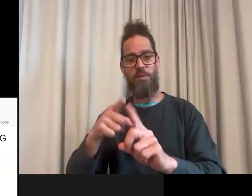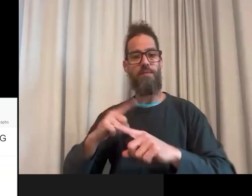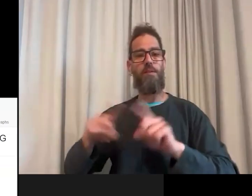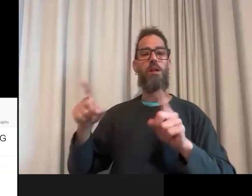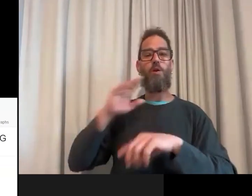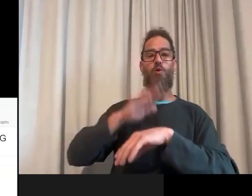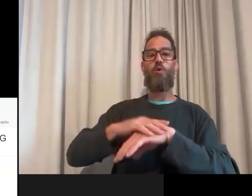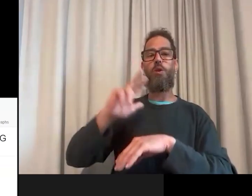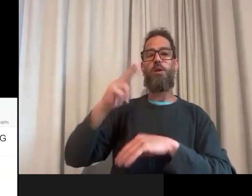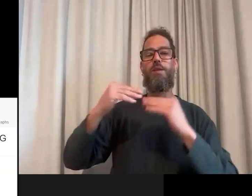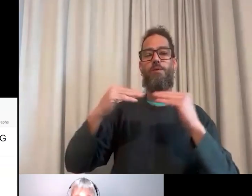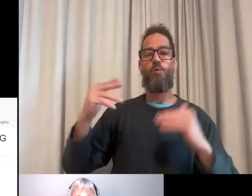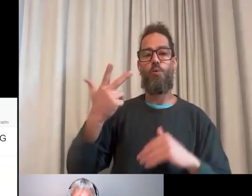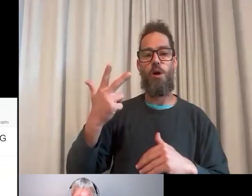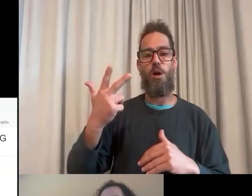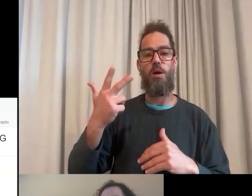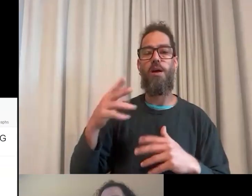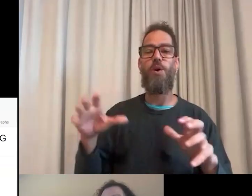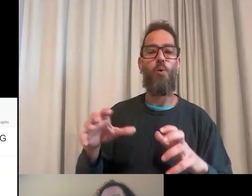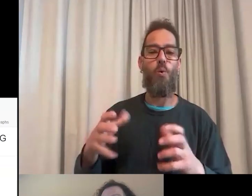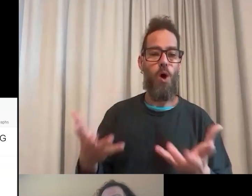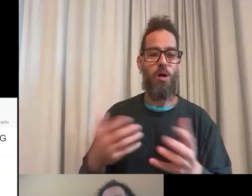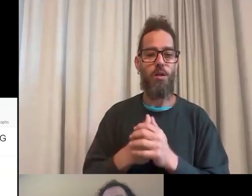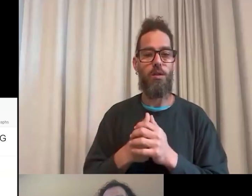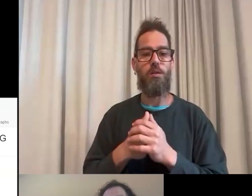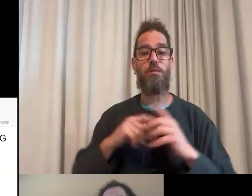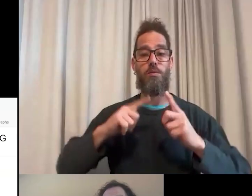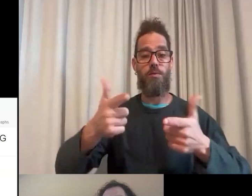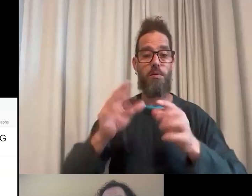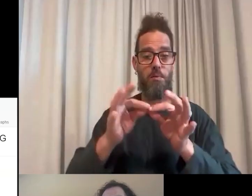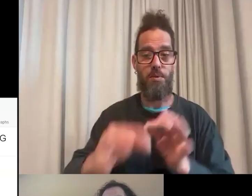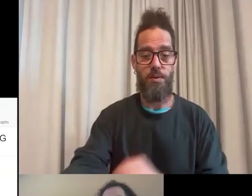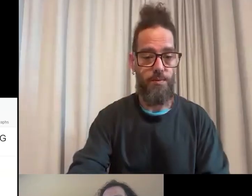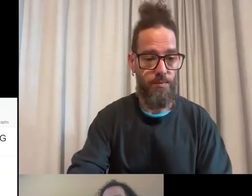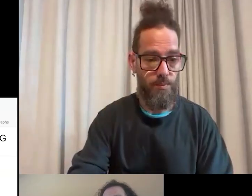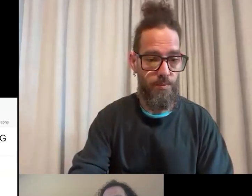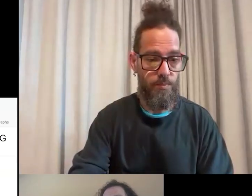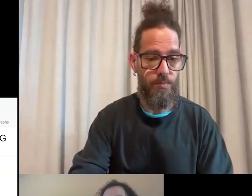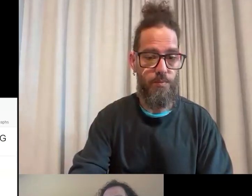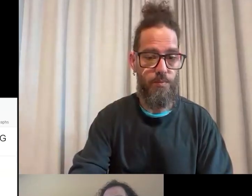And now, I want to pivot to the other three things that Phase 1 regulations call for us to do.